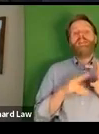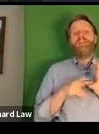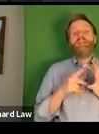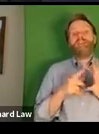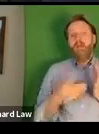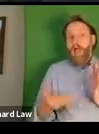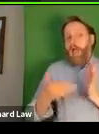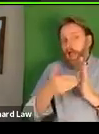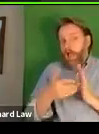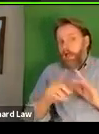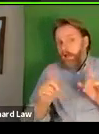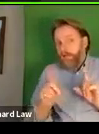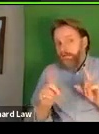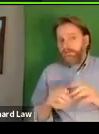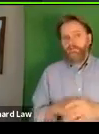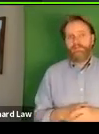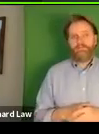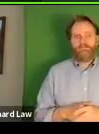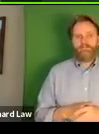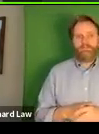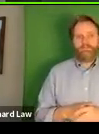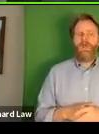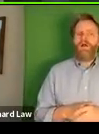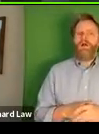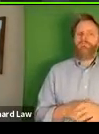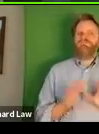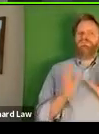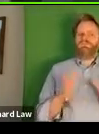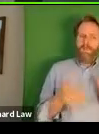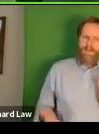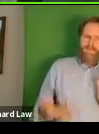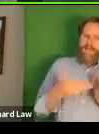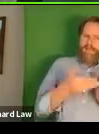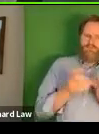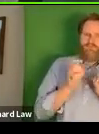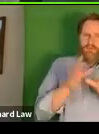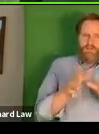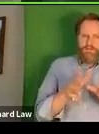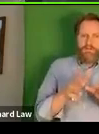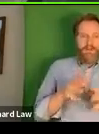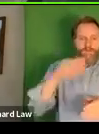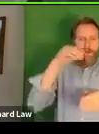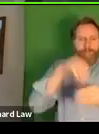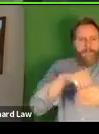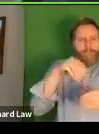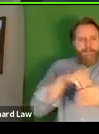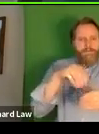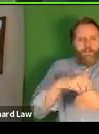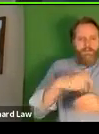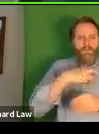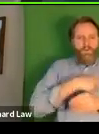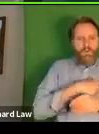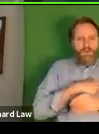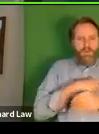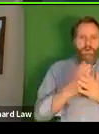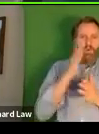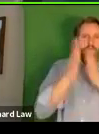Yes thanks Fran yes definitely for our members that are attending courts in